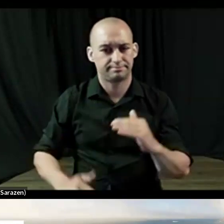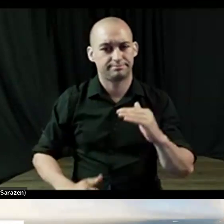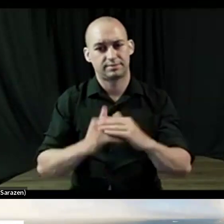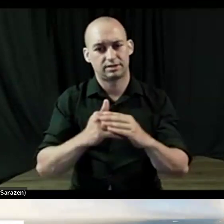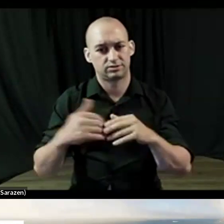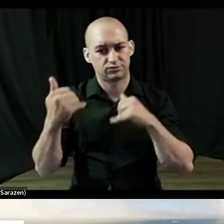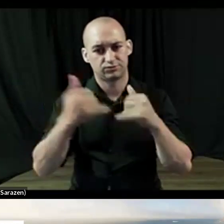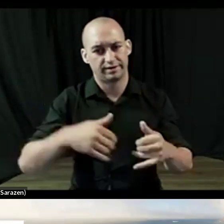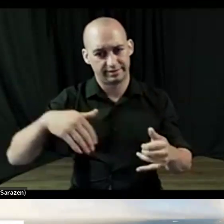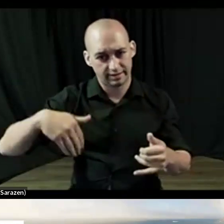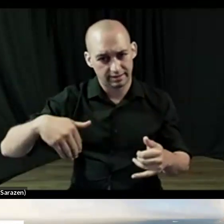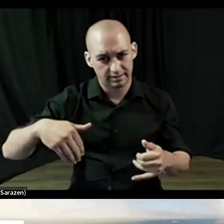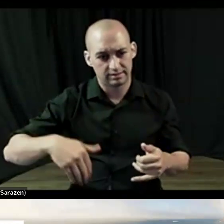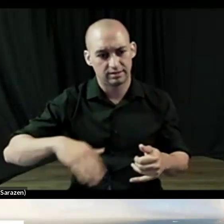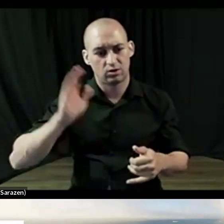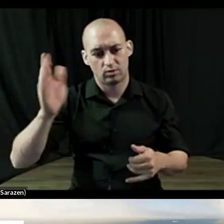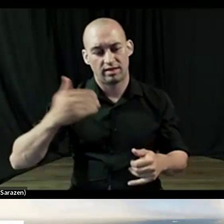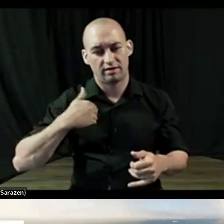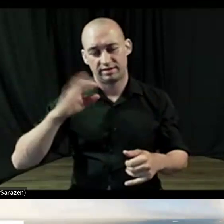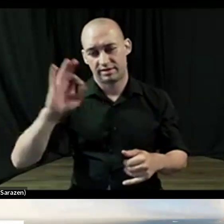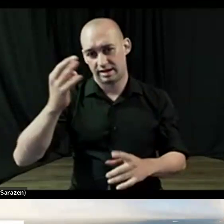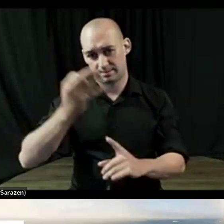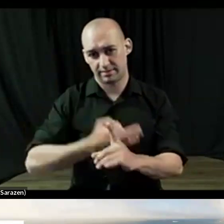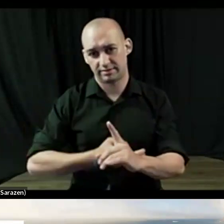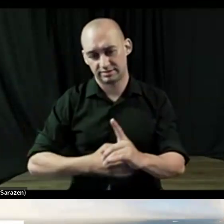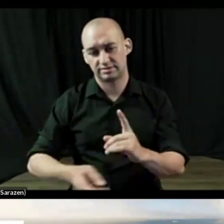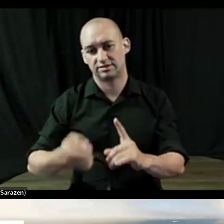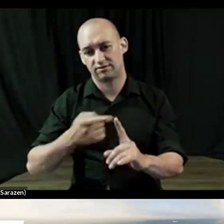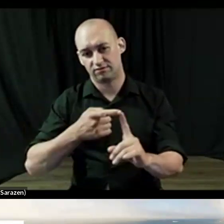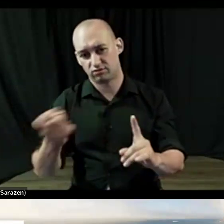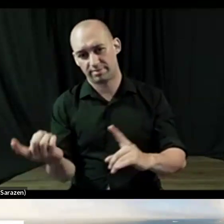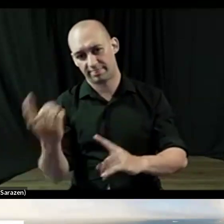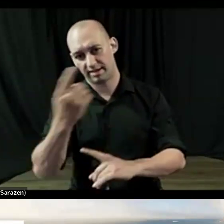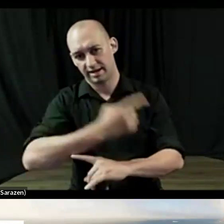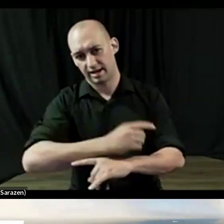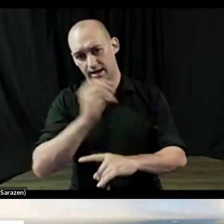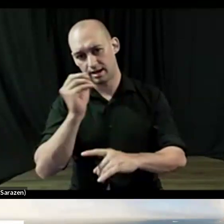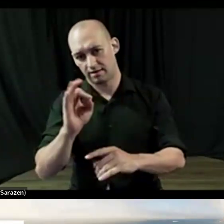We'll have 9 months from the date of the award to identify how we're going to expend all that